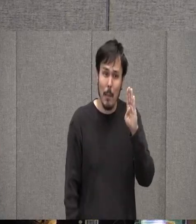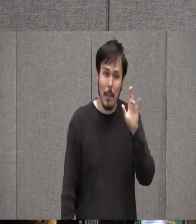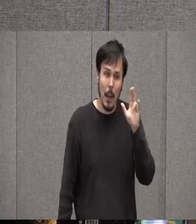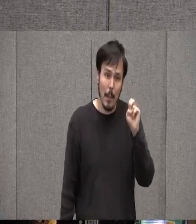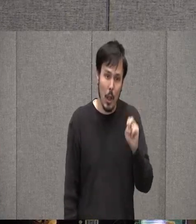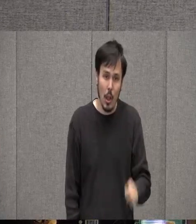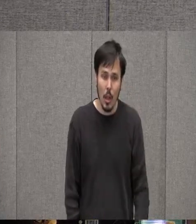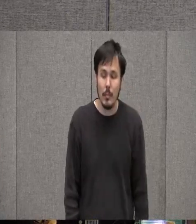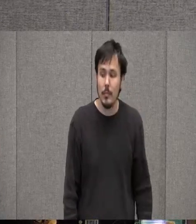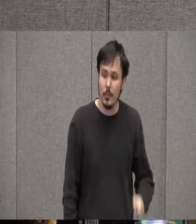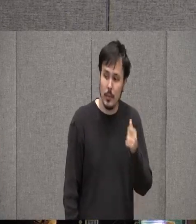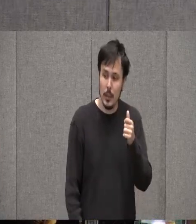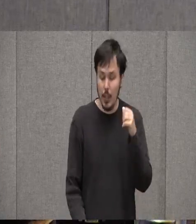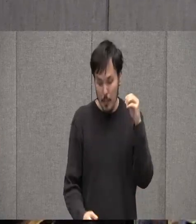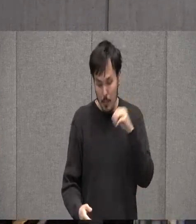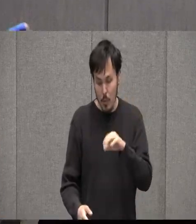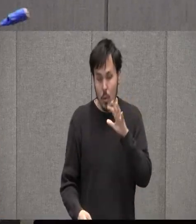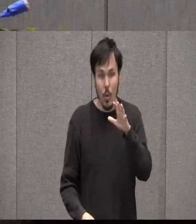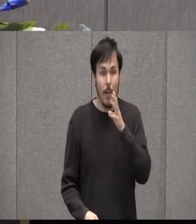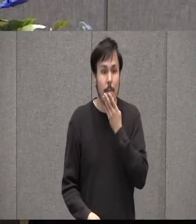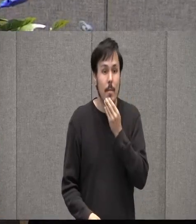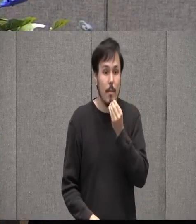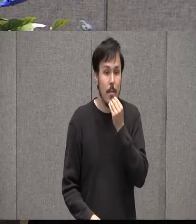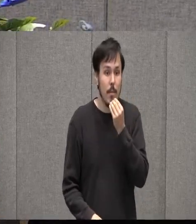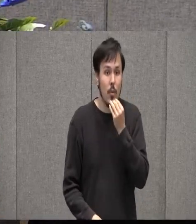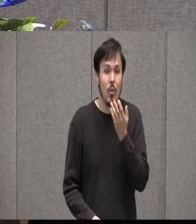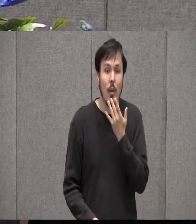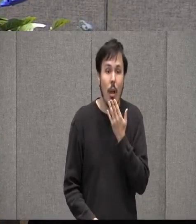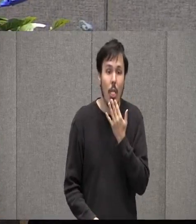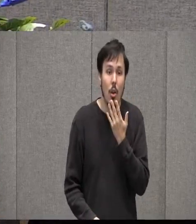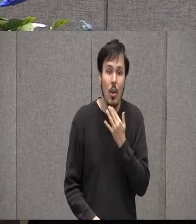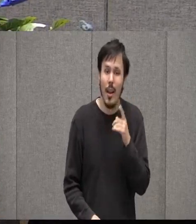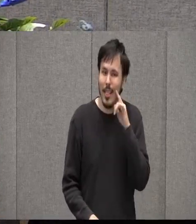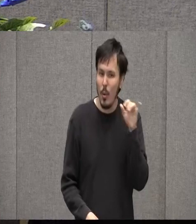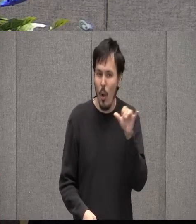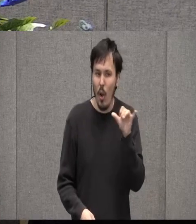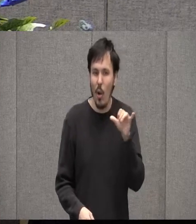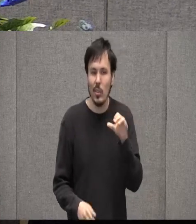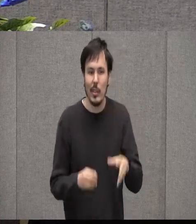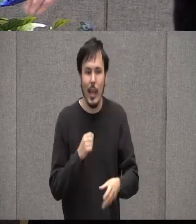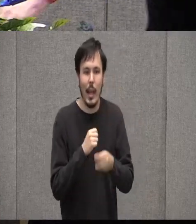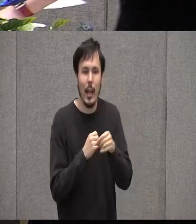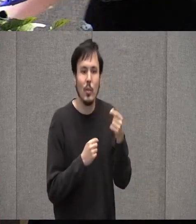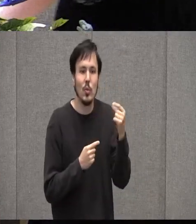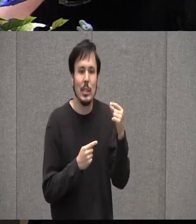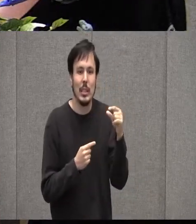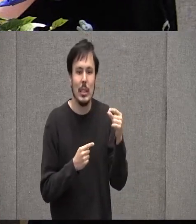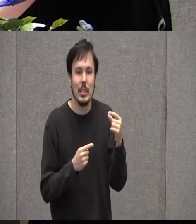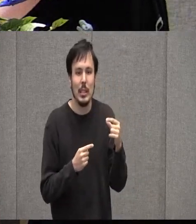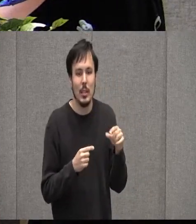And when you put in your food coloring, artists, I think we'll also go green, we'll just go green today.